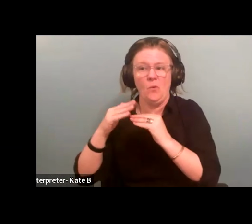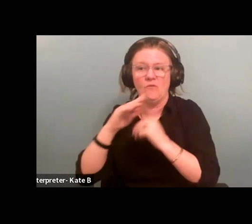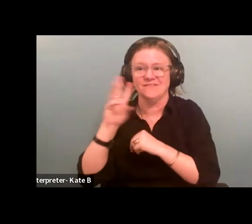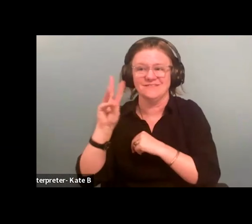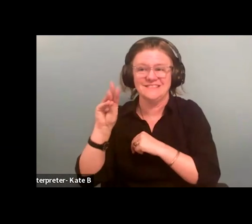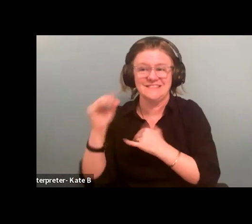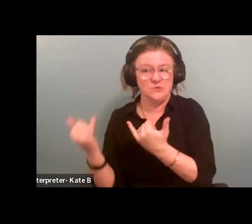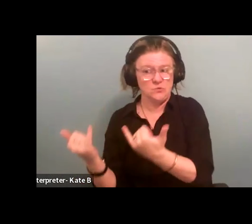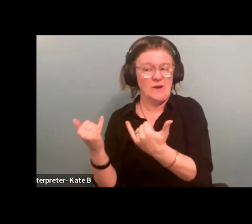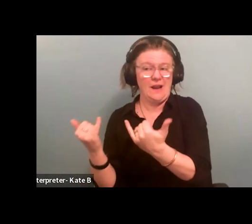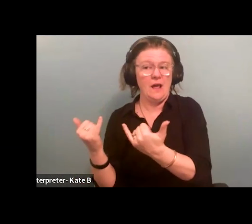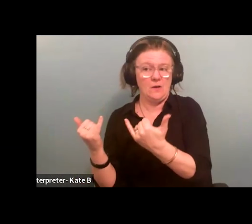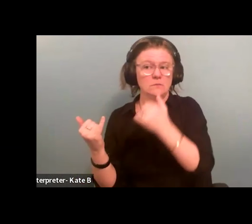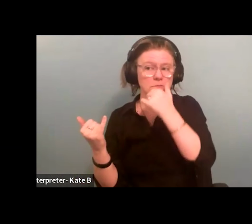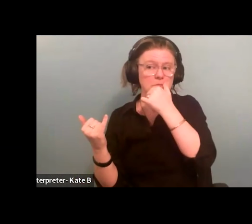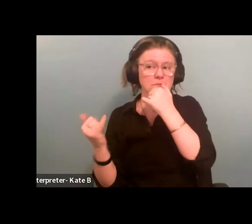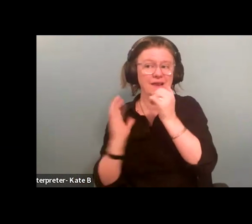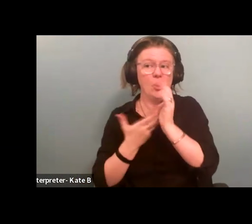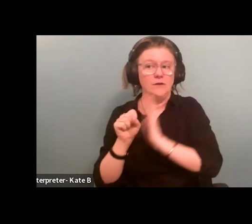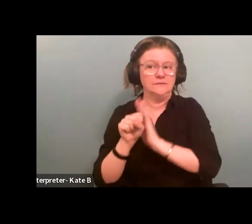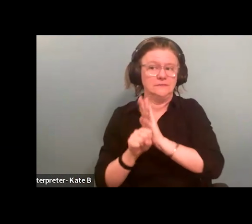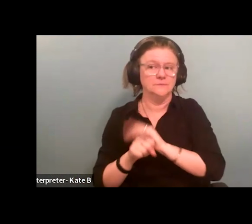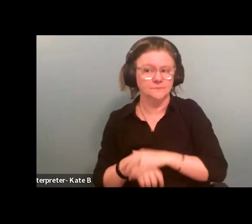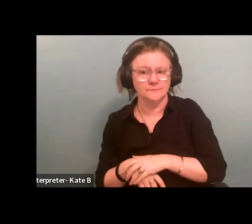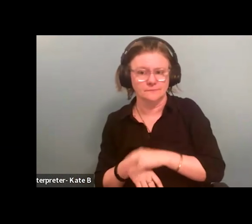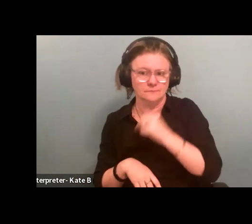residents of Pennsylvania who are age 60 or better.